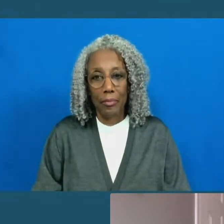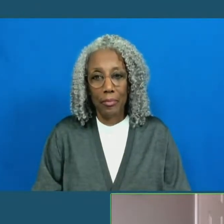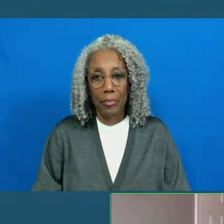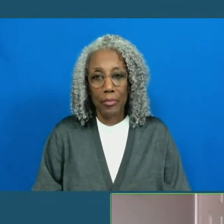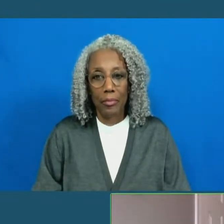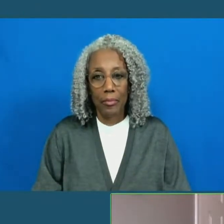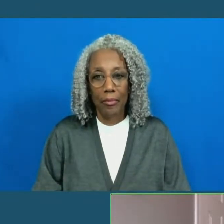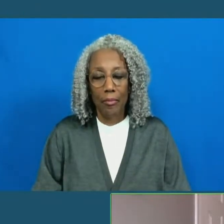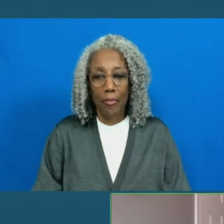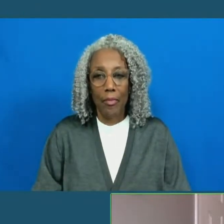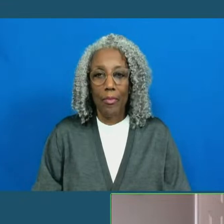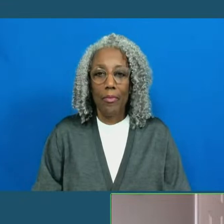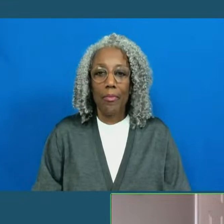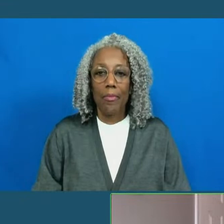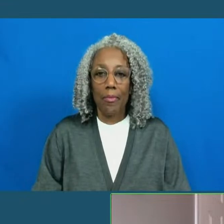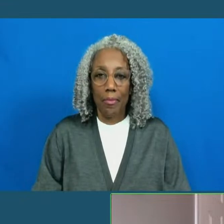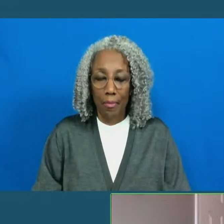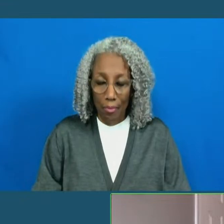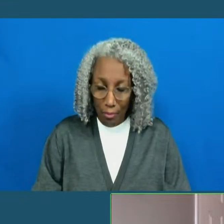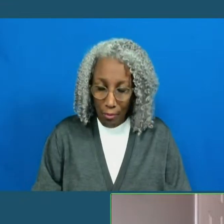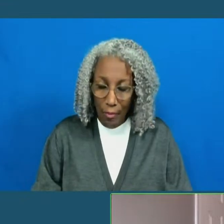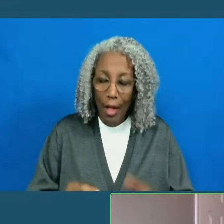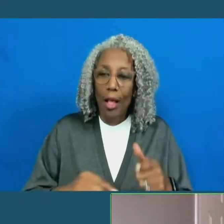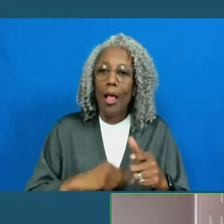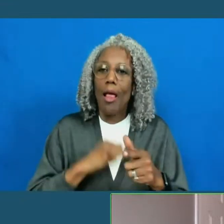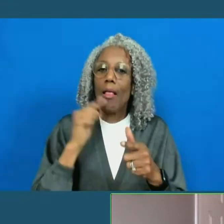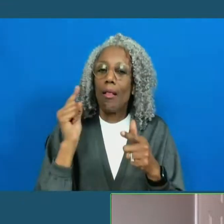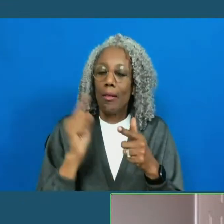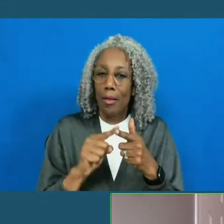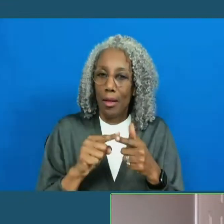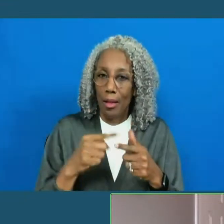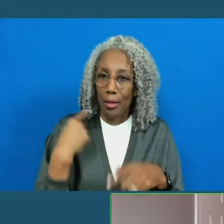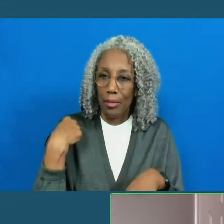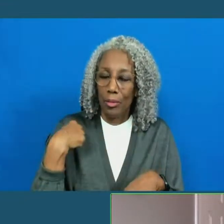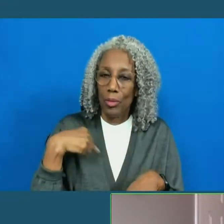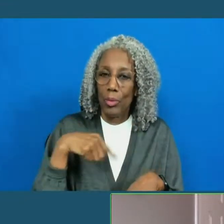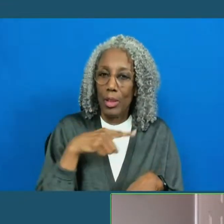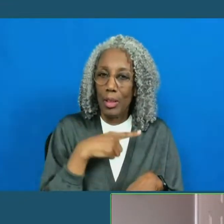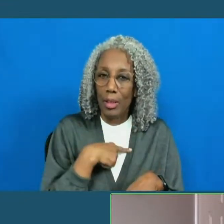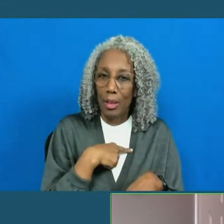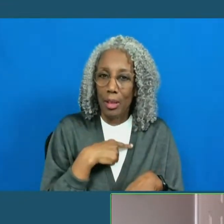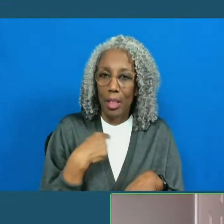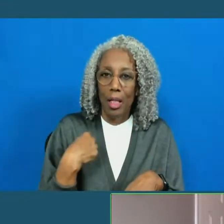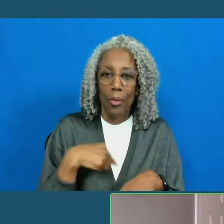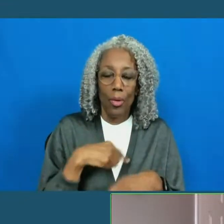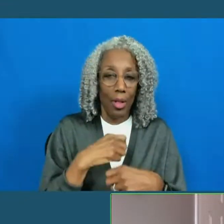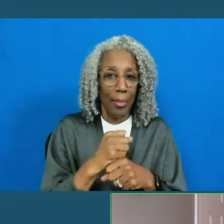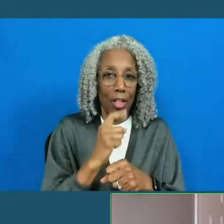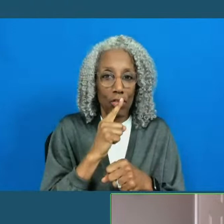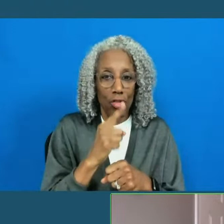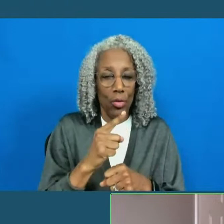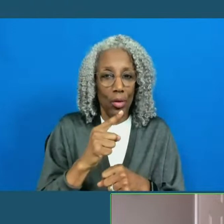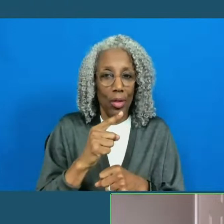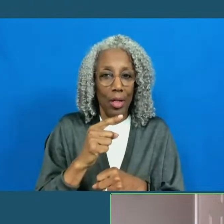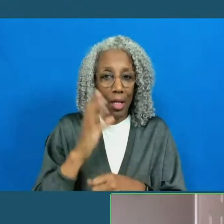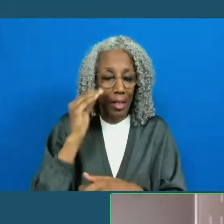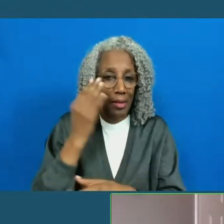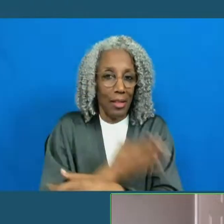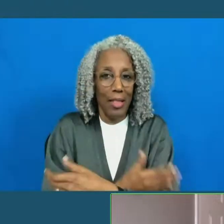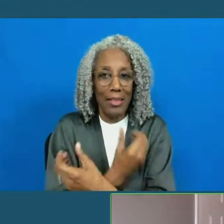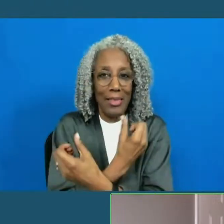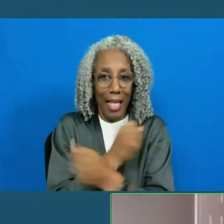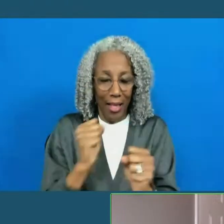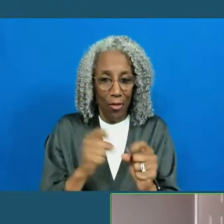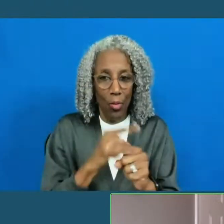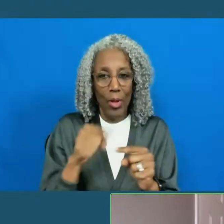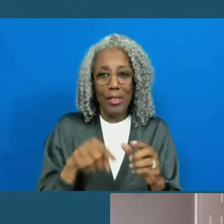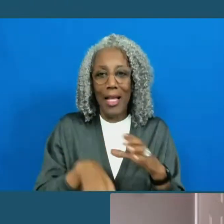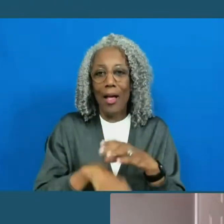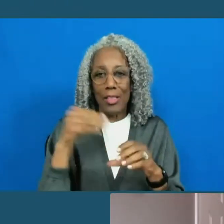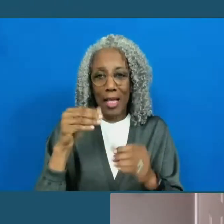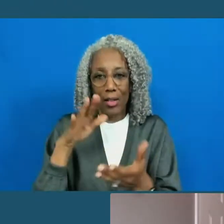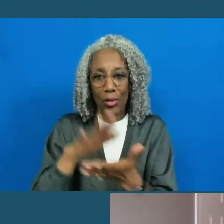these areas color Uh And then